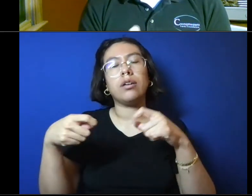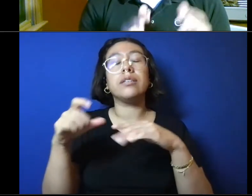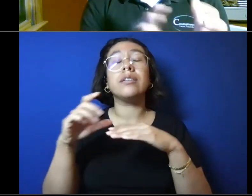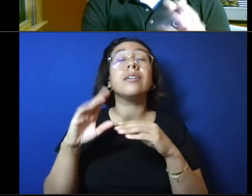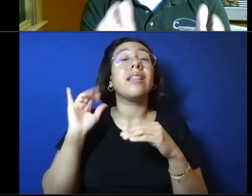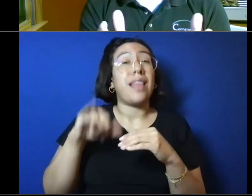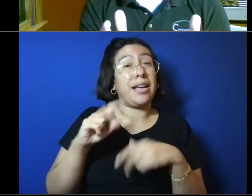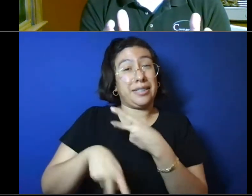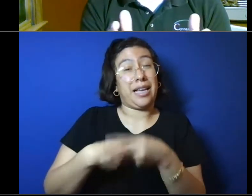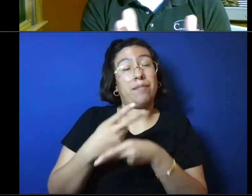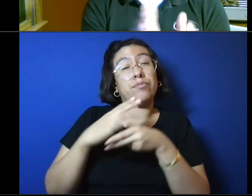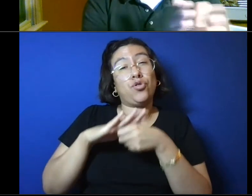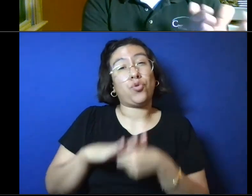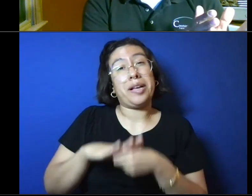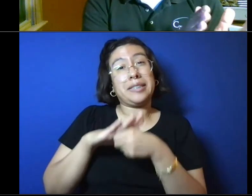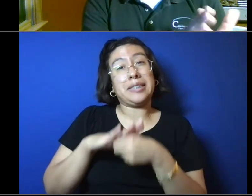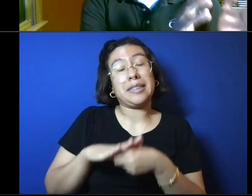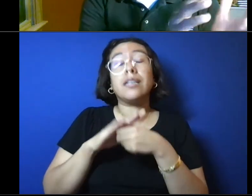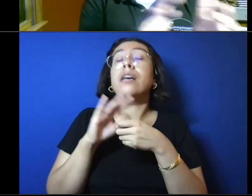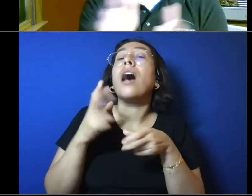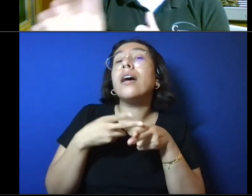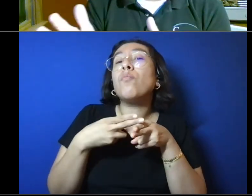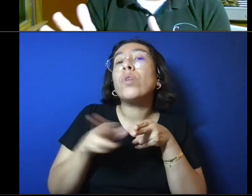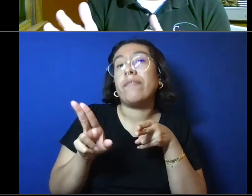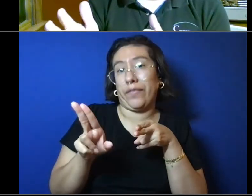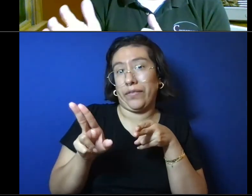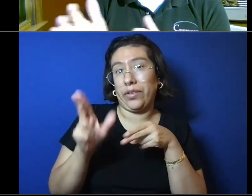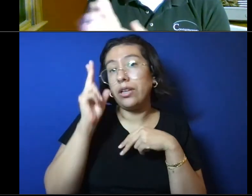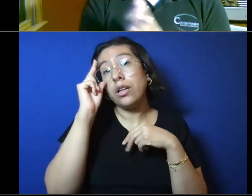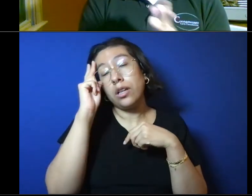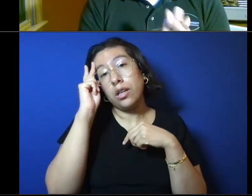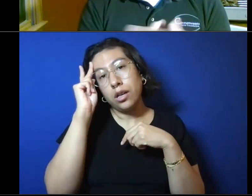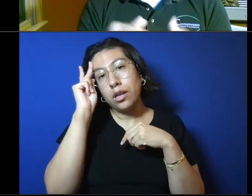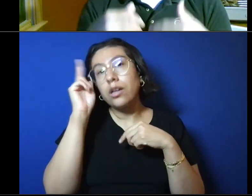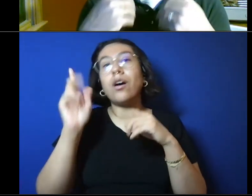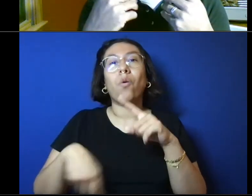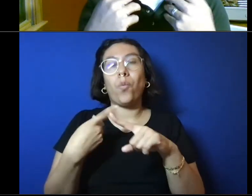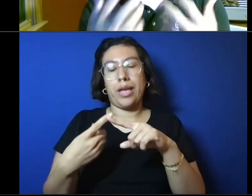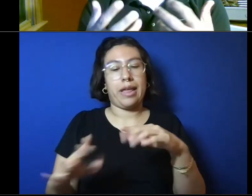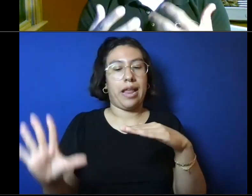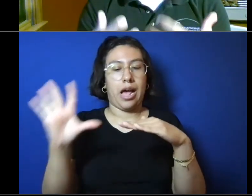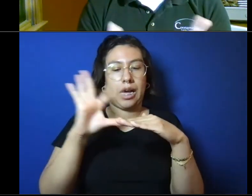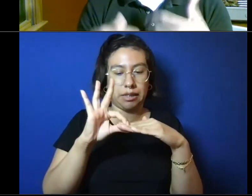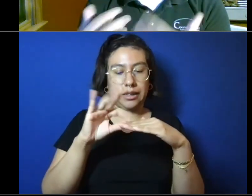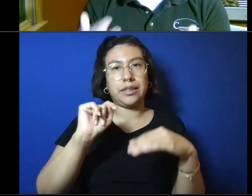But they're short-term stress. So the stress is only during the attachment process. And then we think the turtle sort of